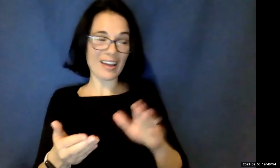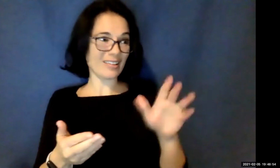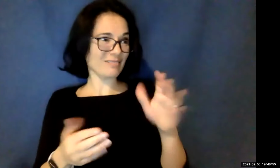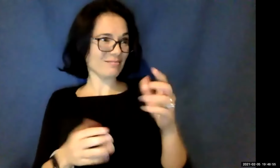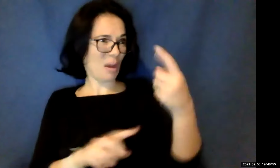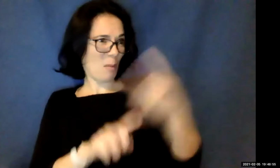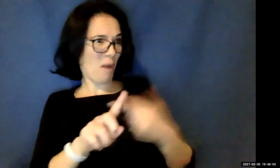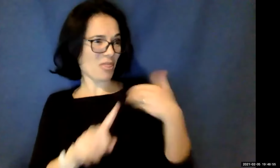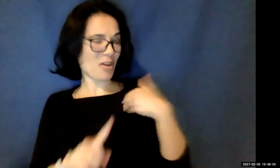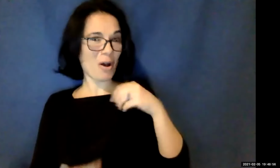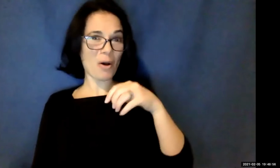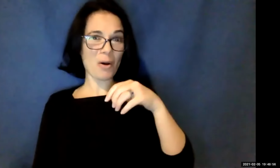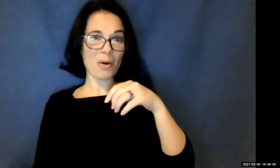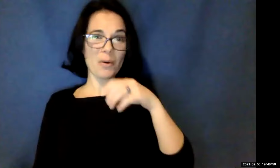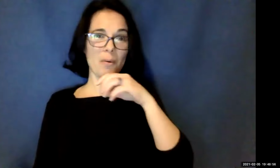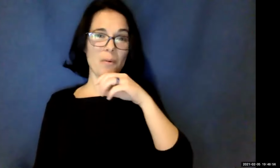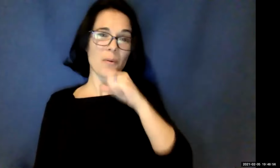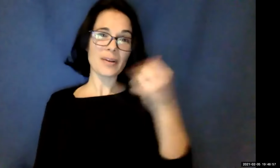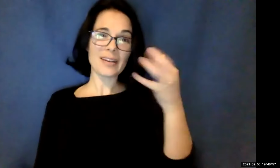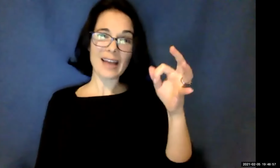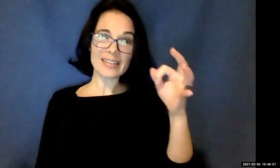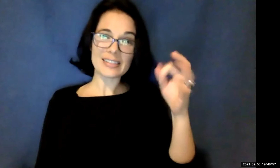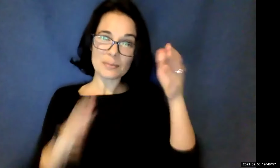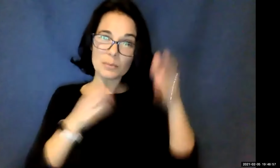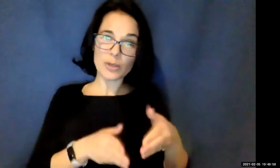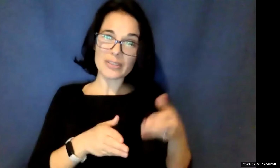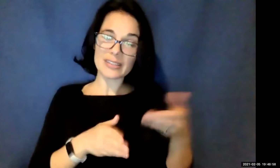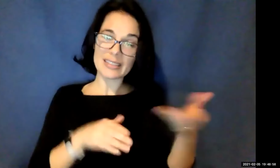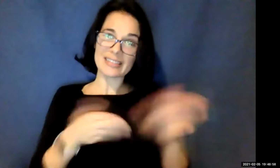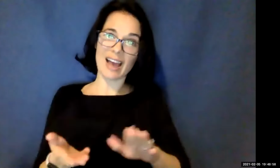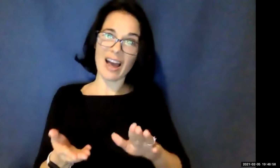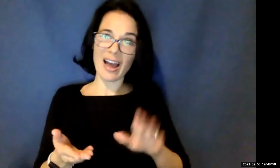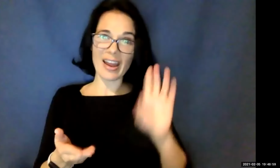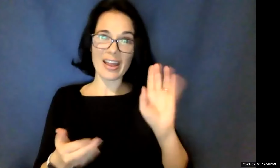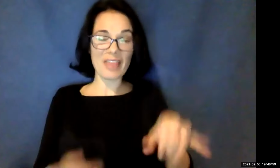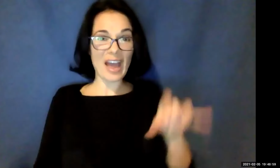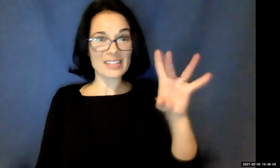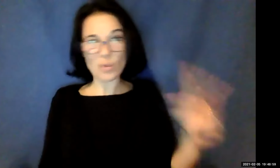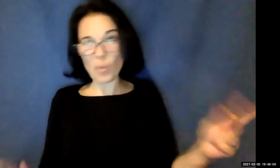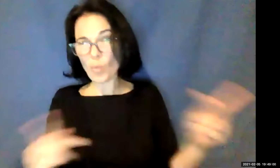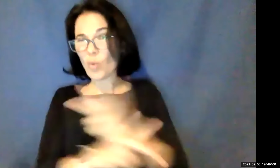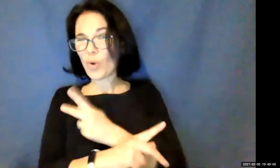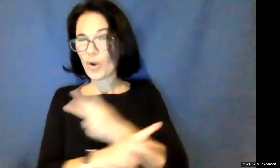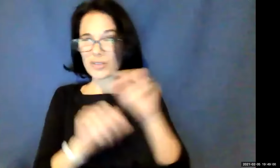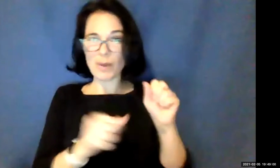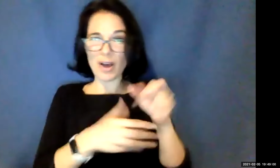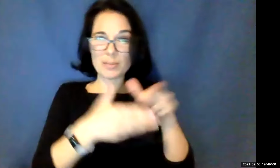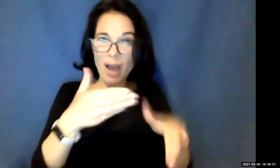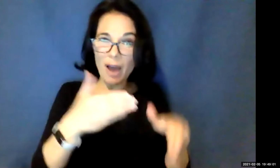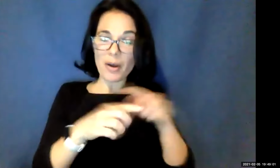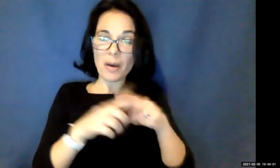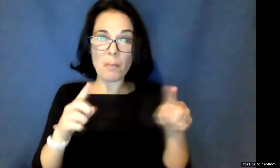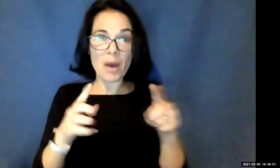And so, you know, and dying is the ultimate worst outcome but there’s a lot of suffering in between.